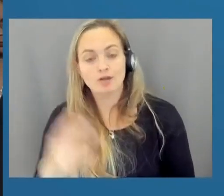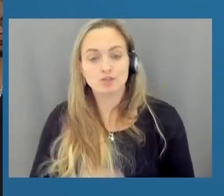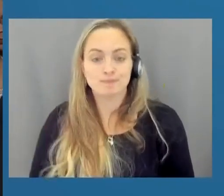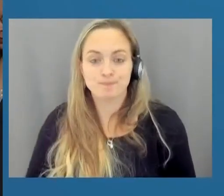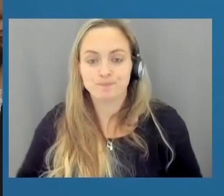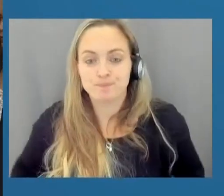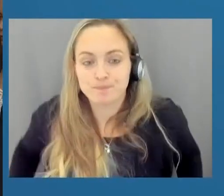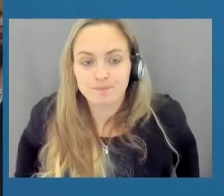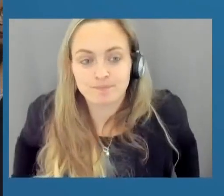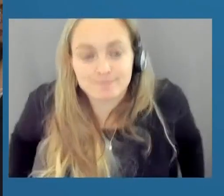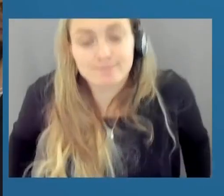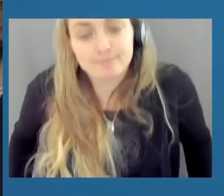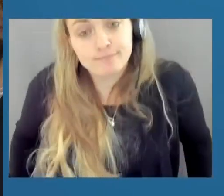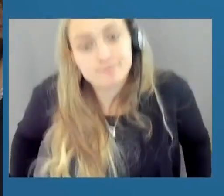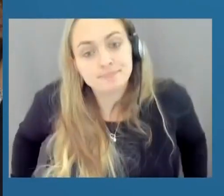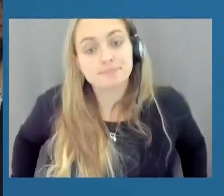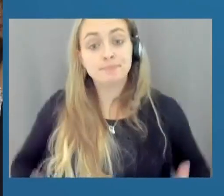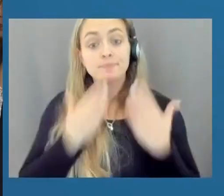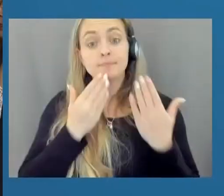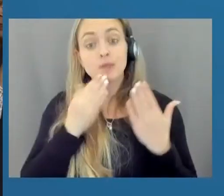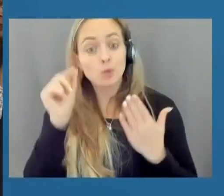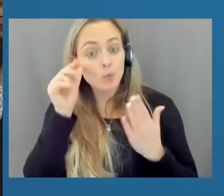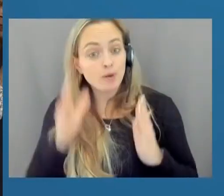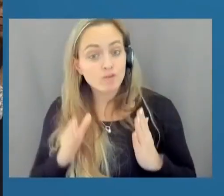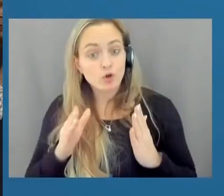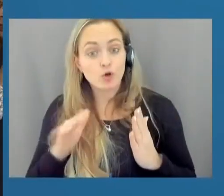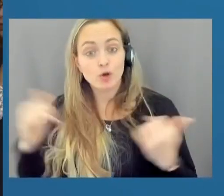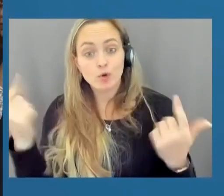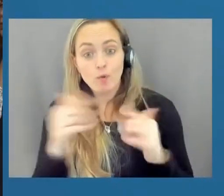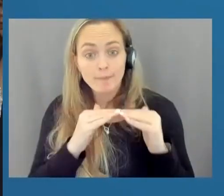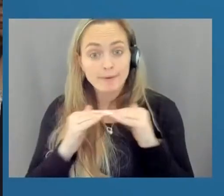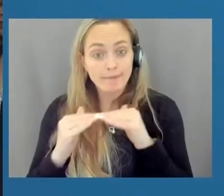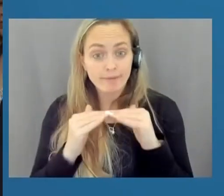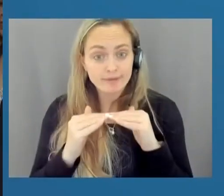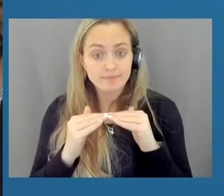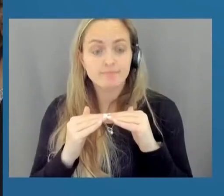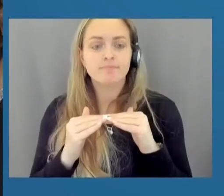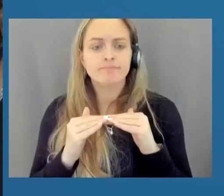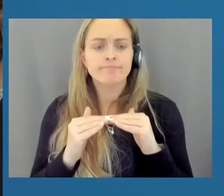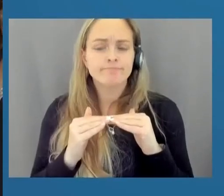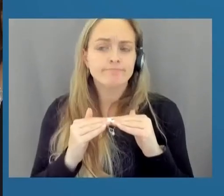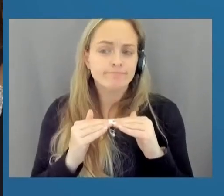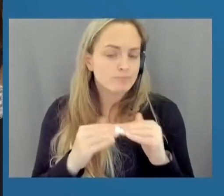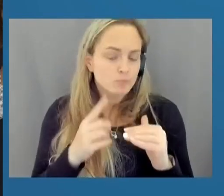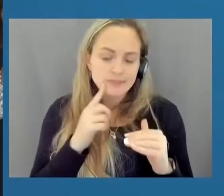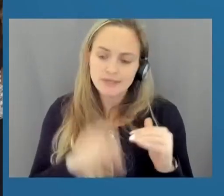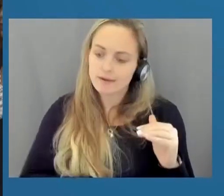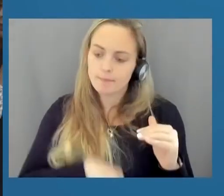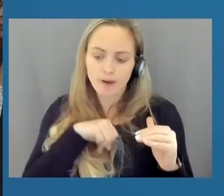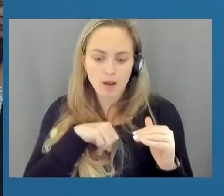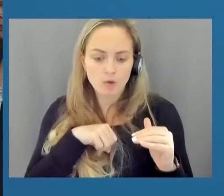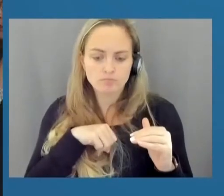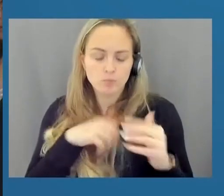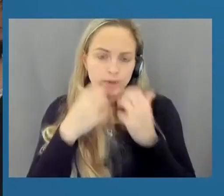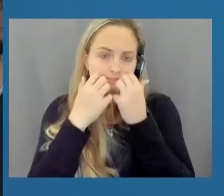Uh thank you to the governor and to all my colleagues. Uh, we say loud and proud that we care about the lives of our children.